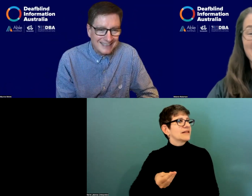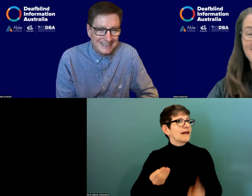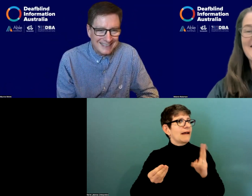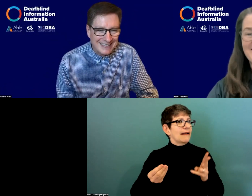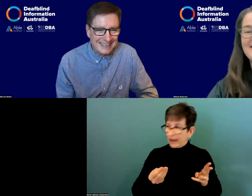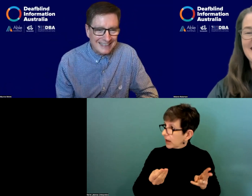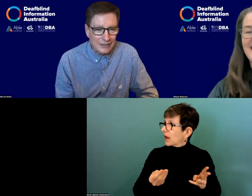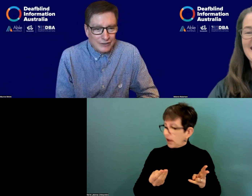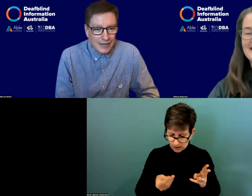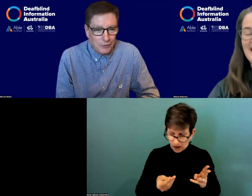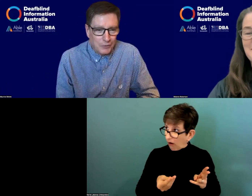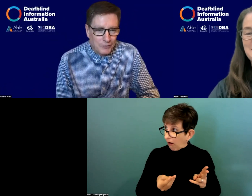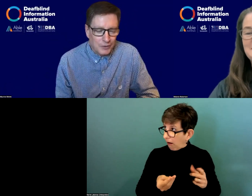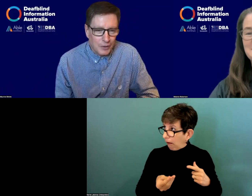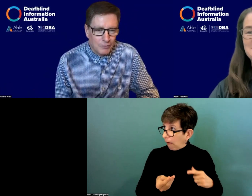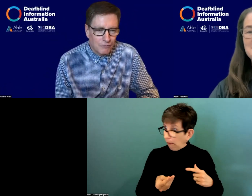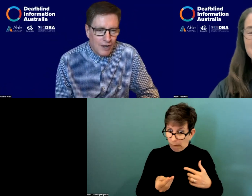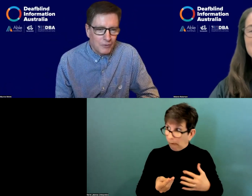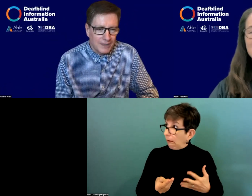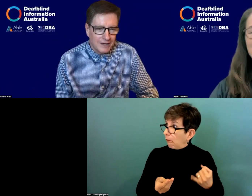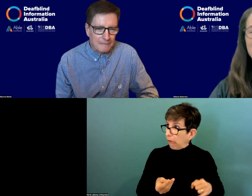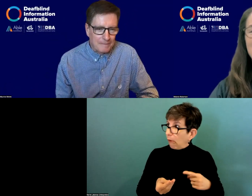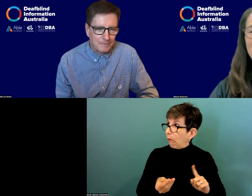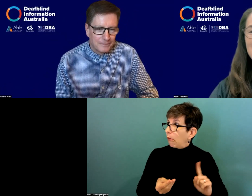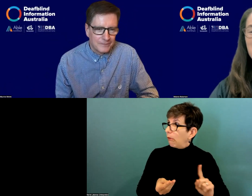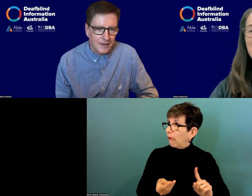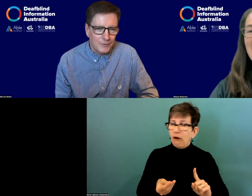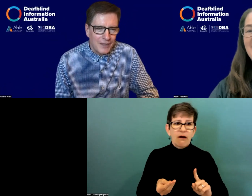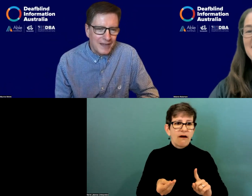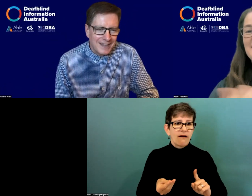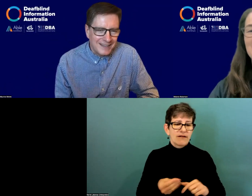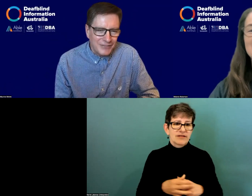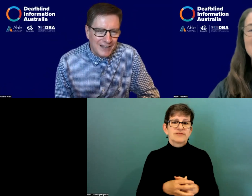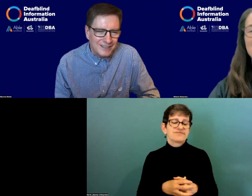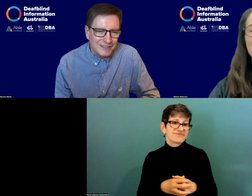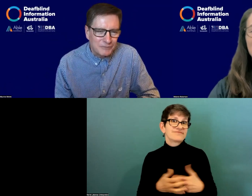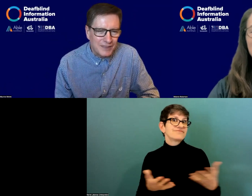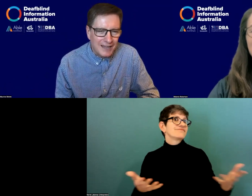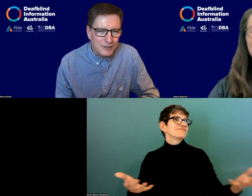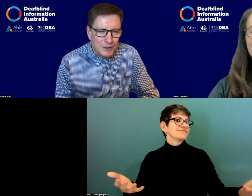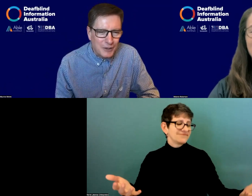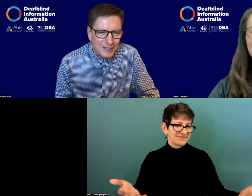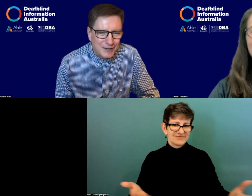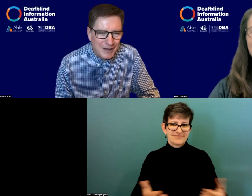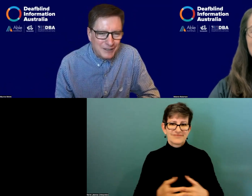You say, well, what was wrong with it? Yep. Nothing. We just thought you enjoyed it so much.